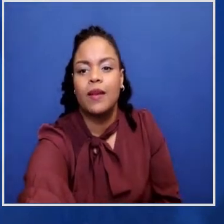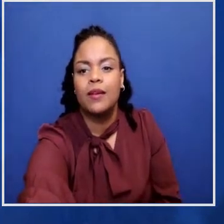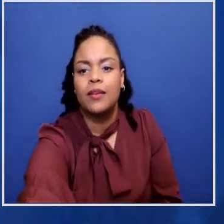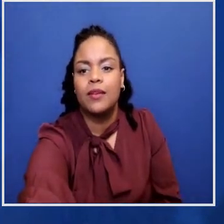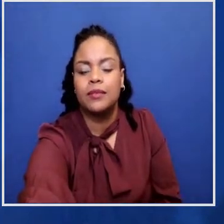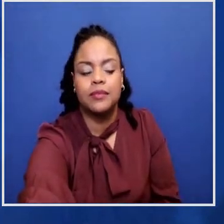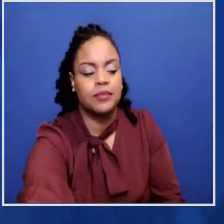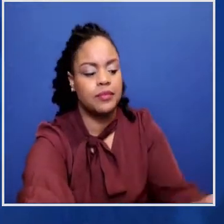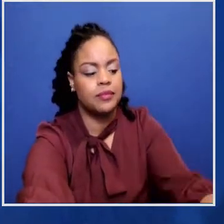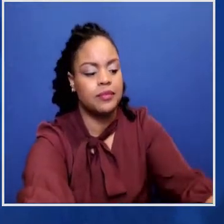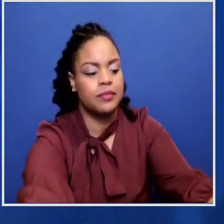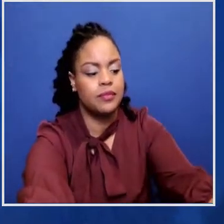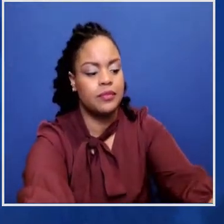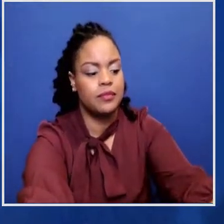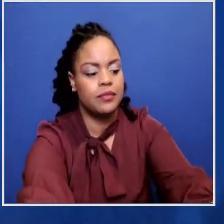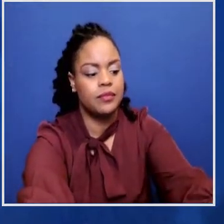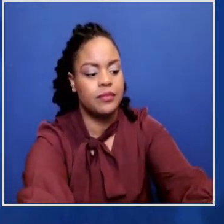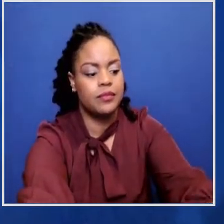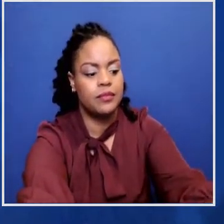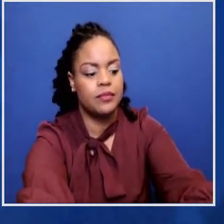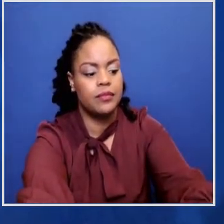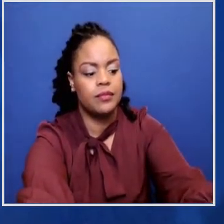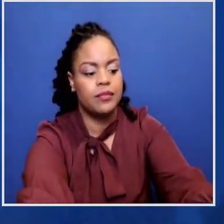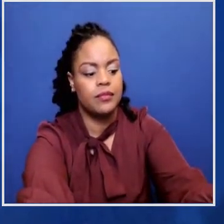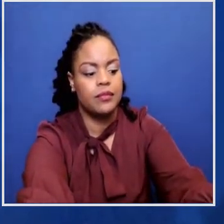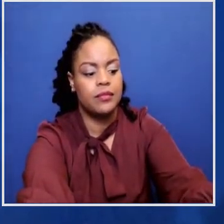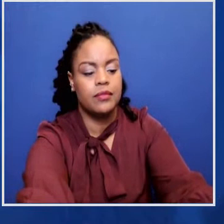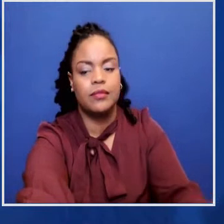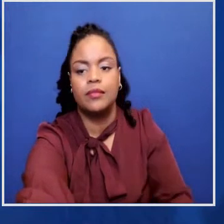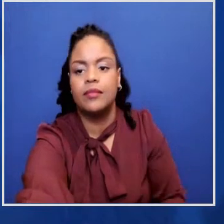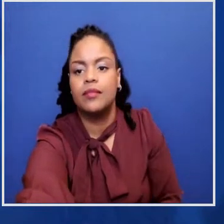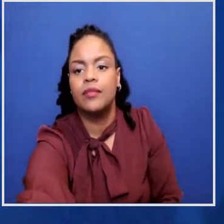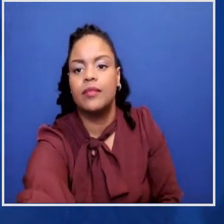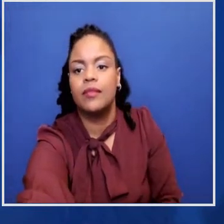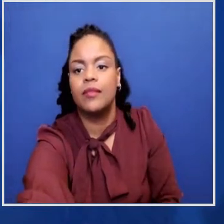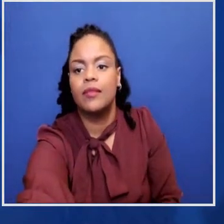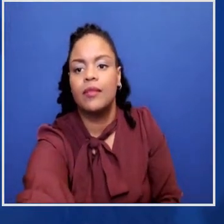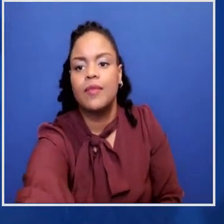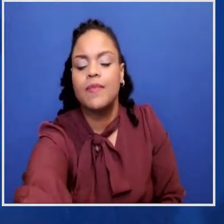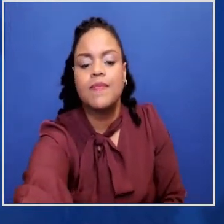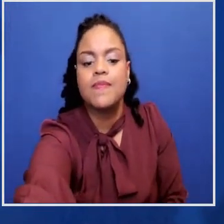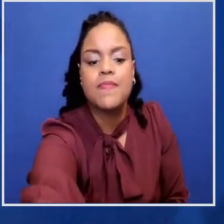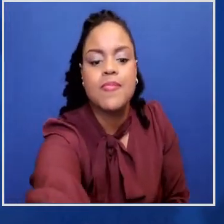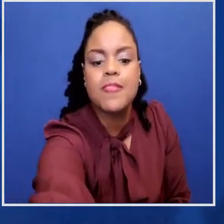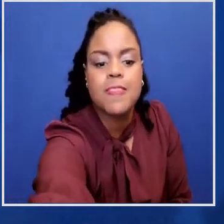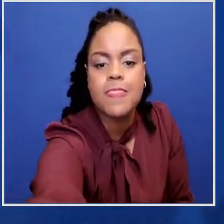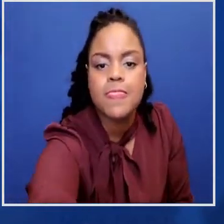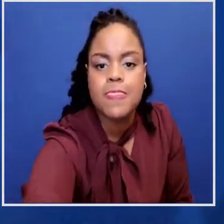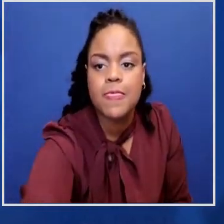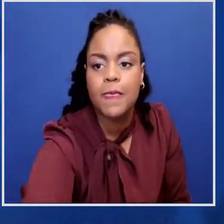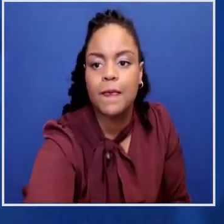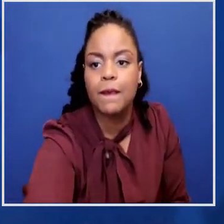ME AWAY THAT -- HOW CONSISTENT